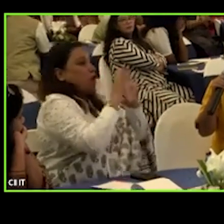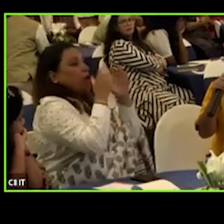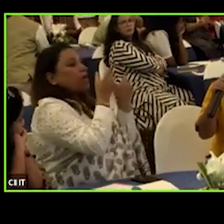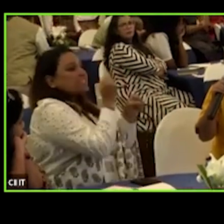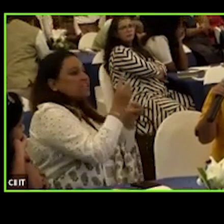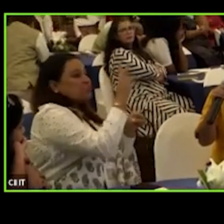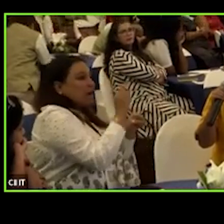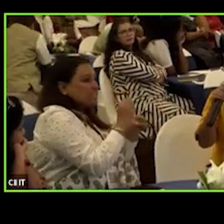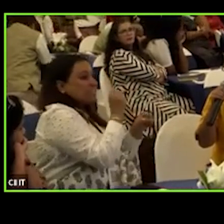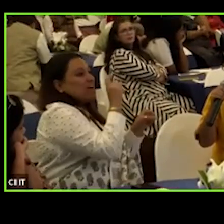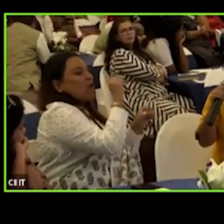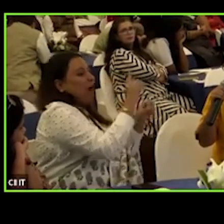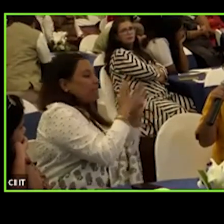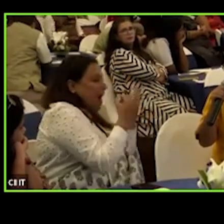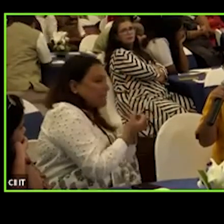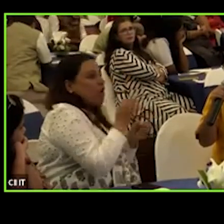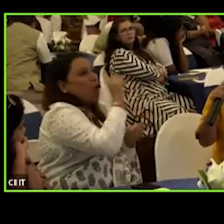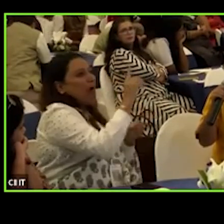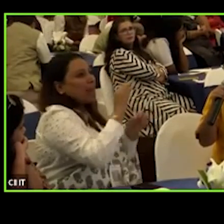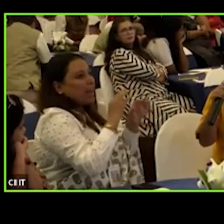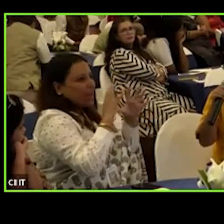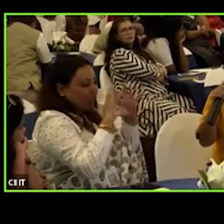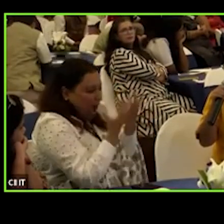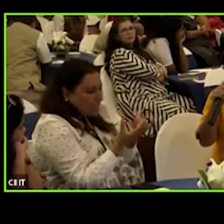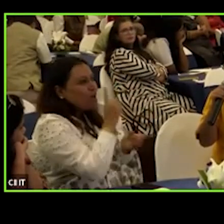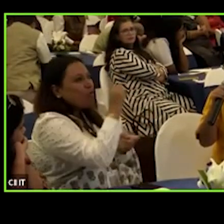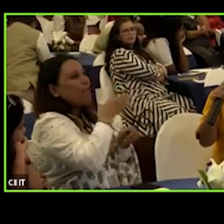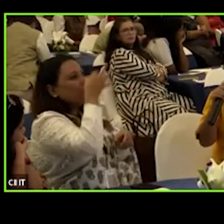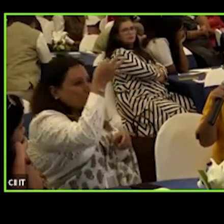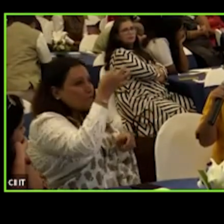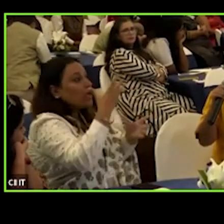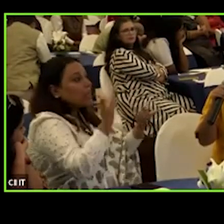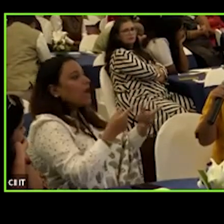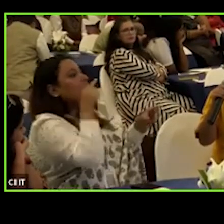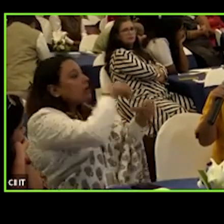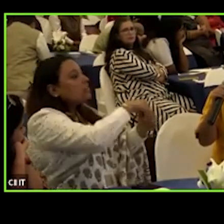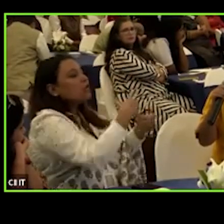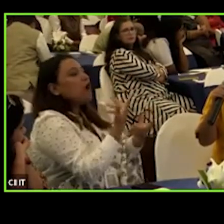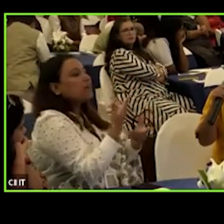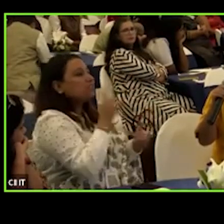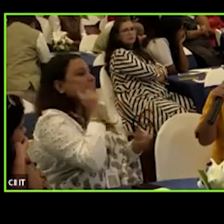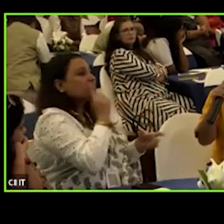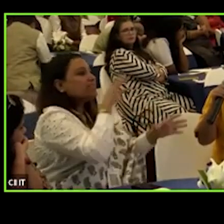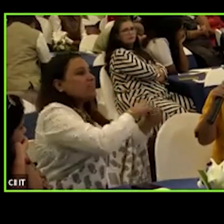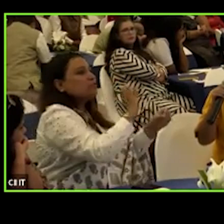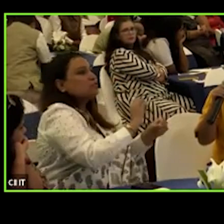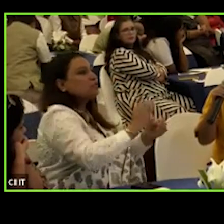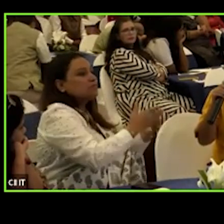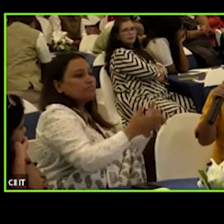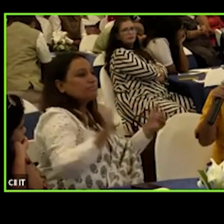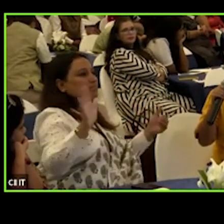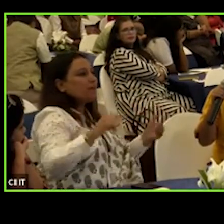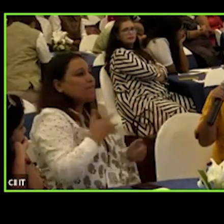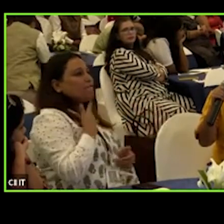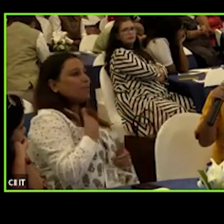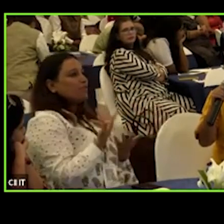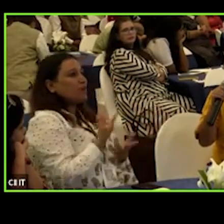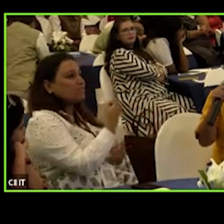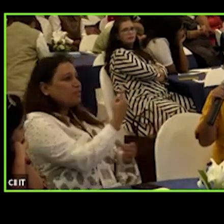or you don't see this people in in in the panels. So the need to include deaf people